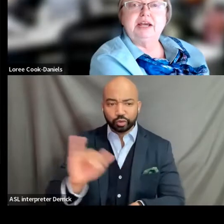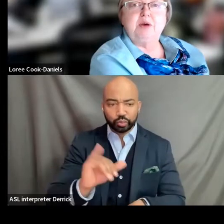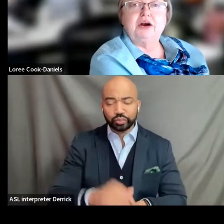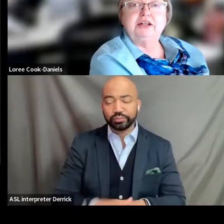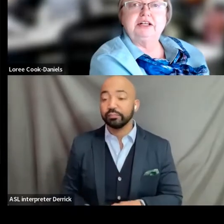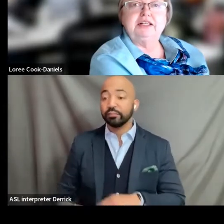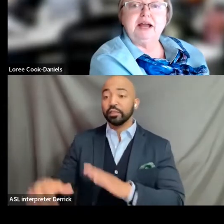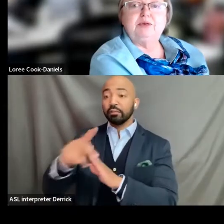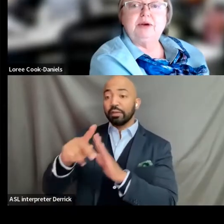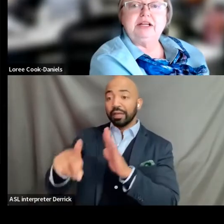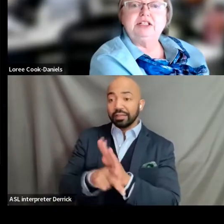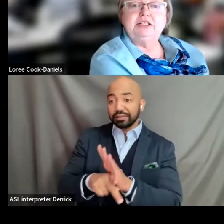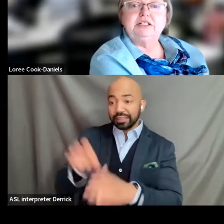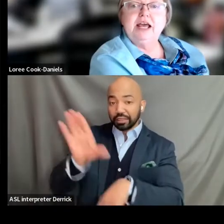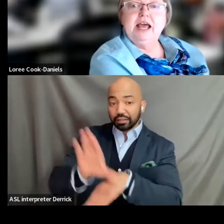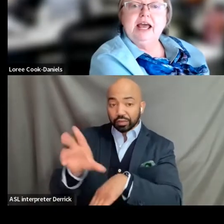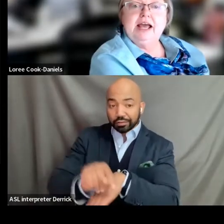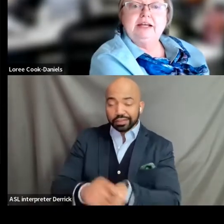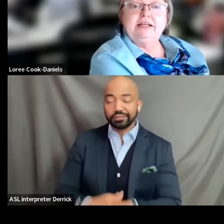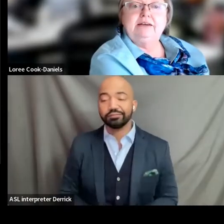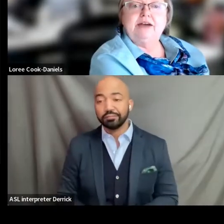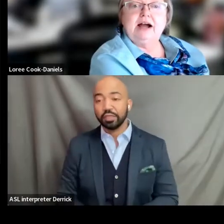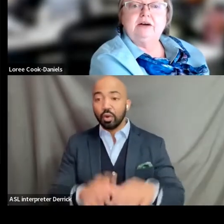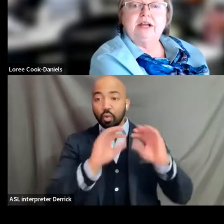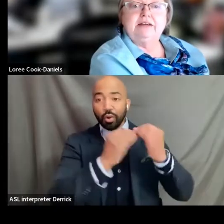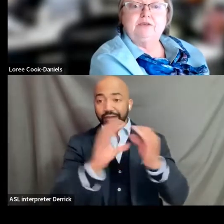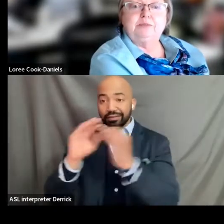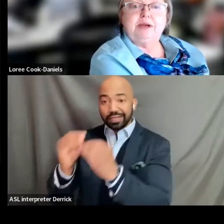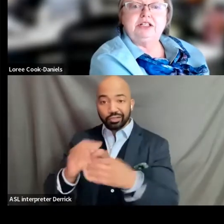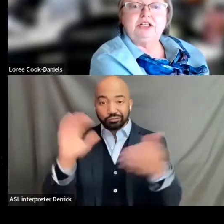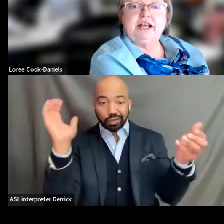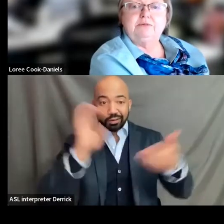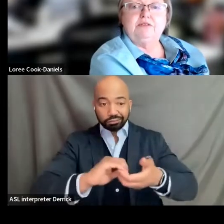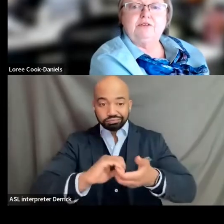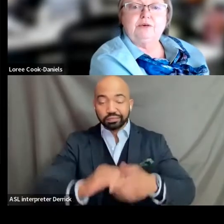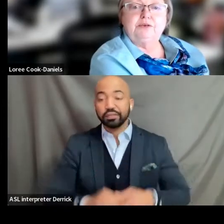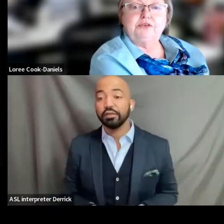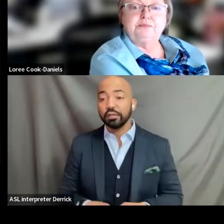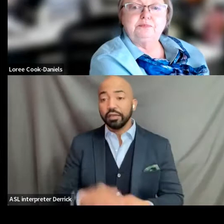take part in collaborations and give out information and referrals.